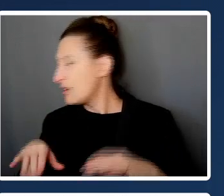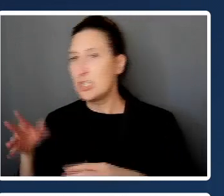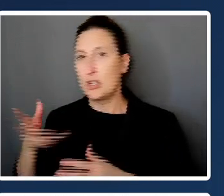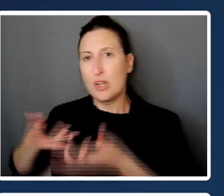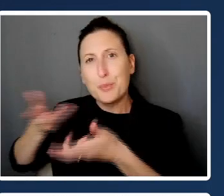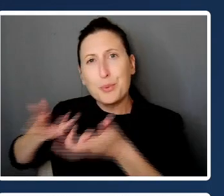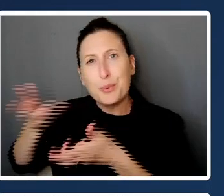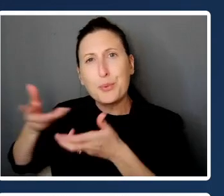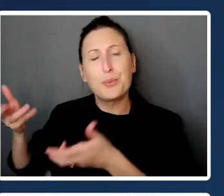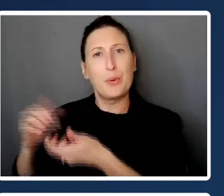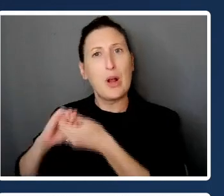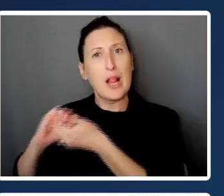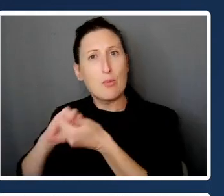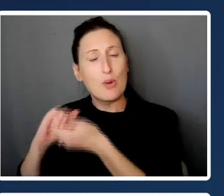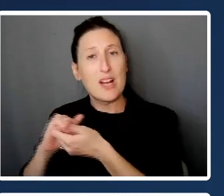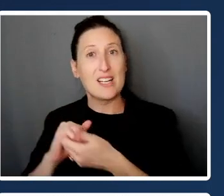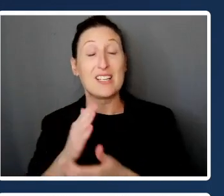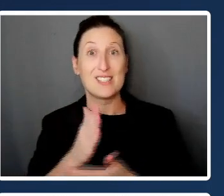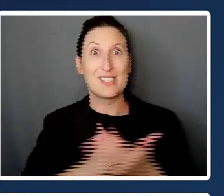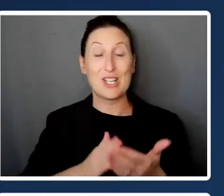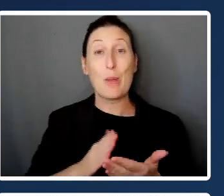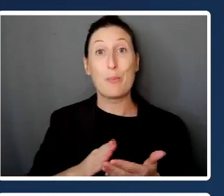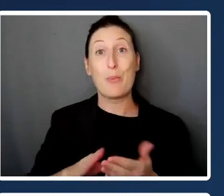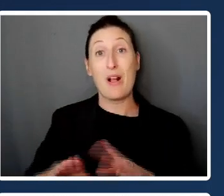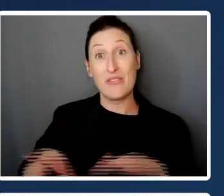of the children of the speakers were in the classroom, like, "Hey, this is your mom. Can